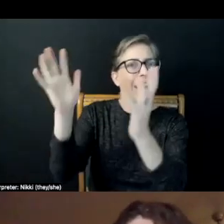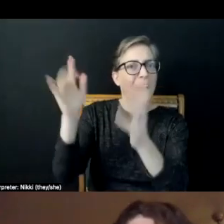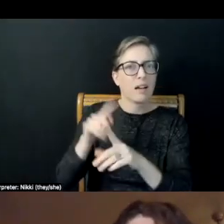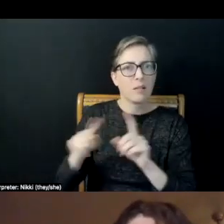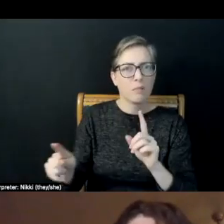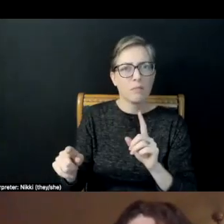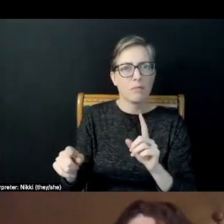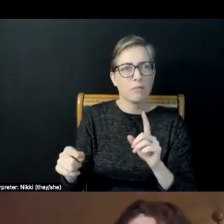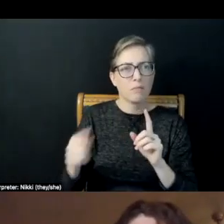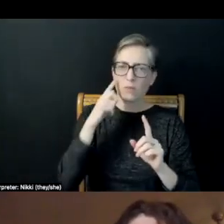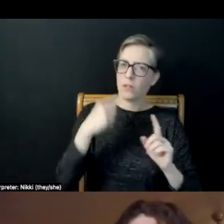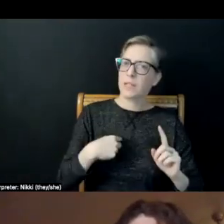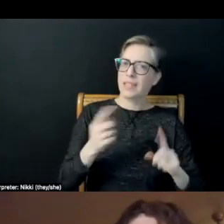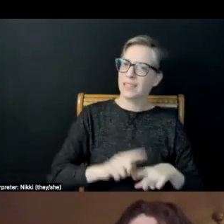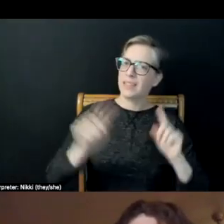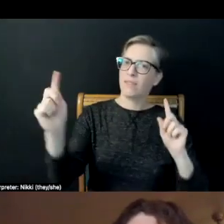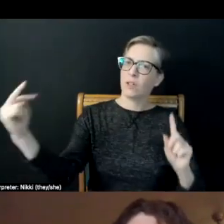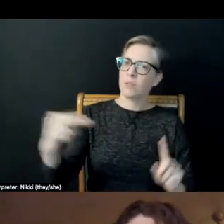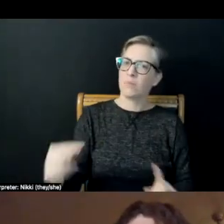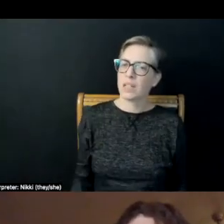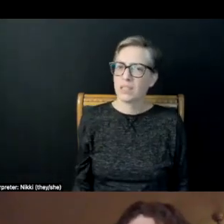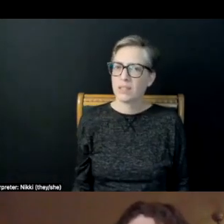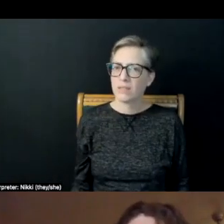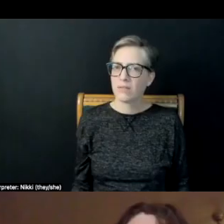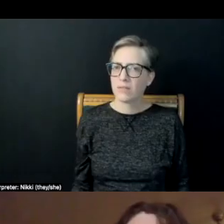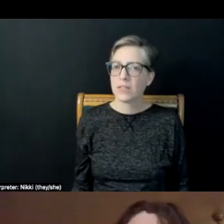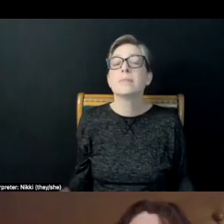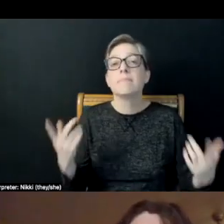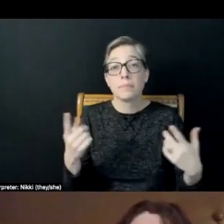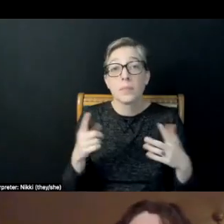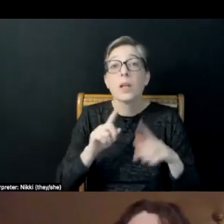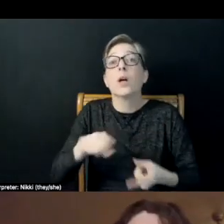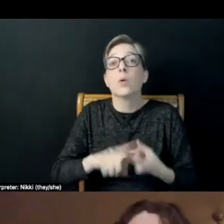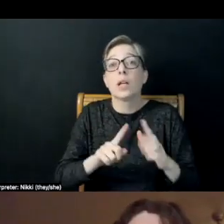one day she began as I was breastfeeding, she said.